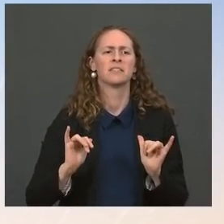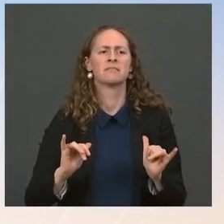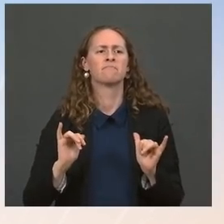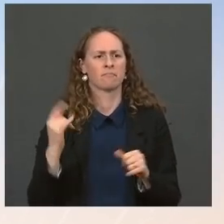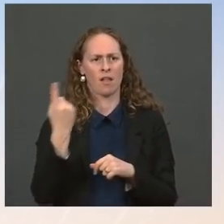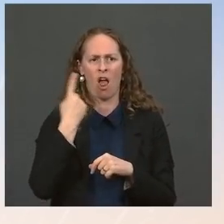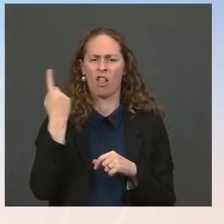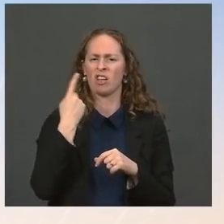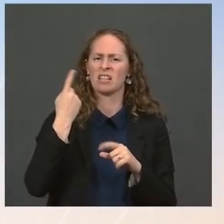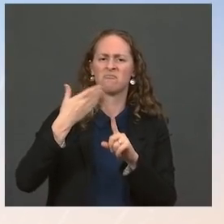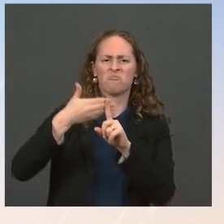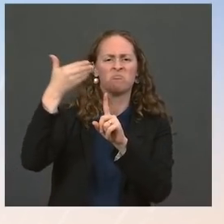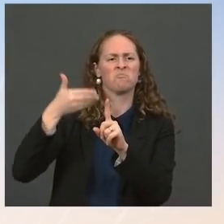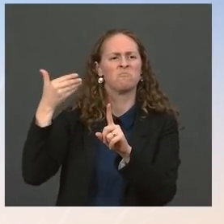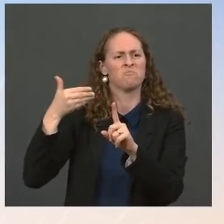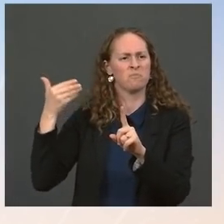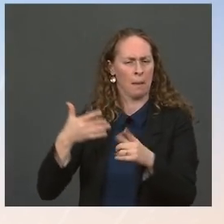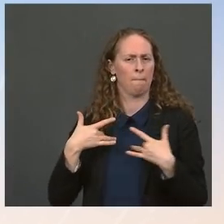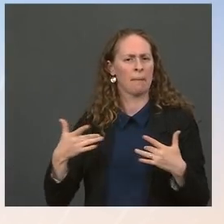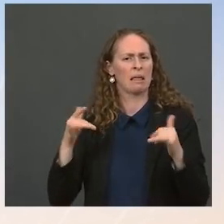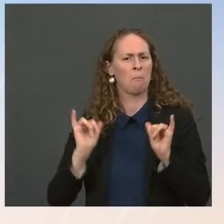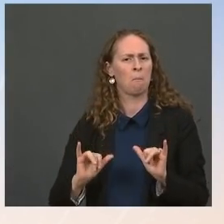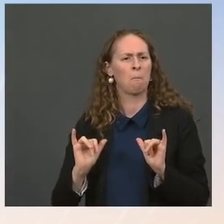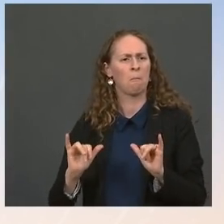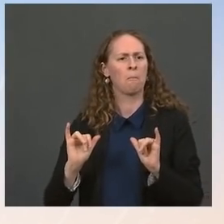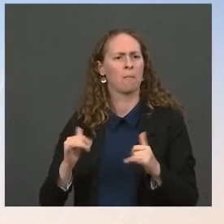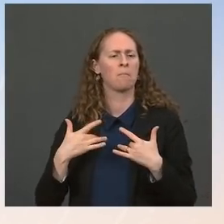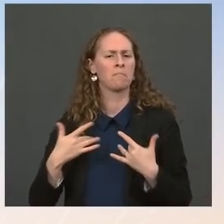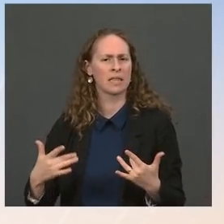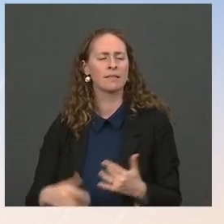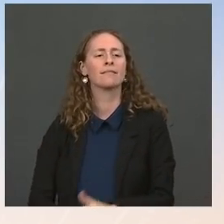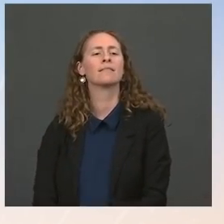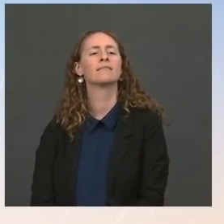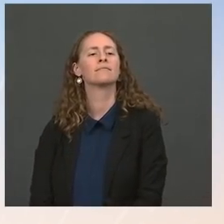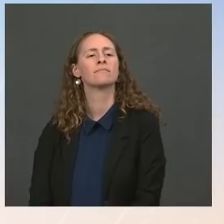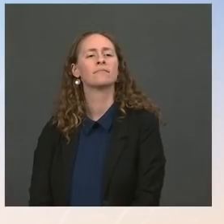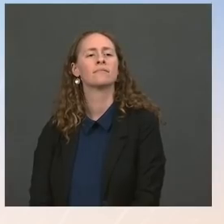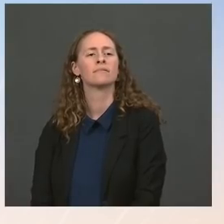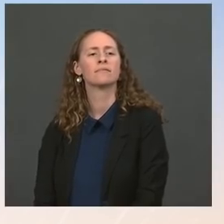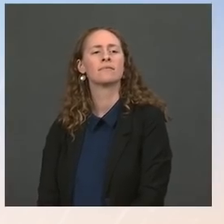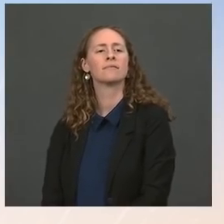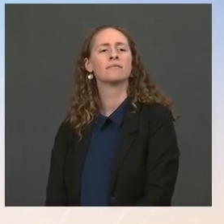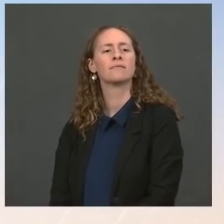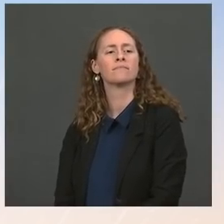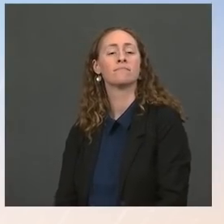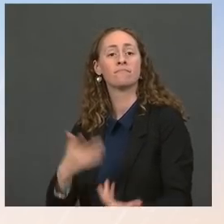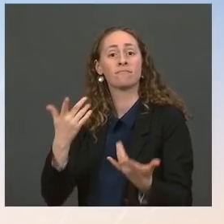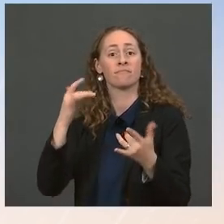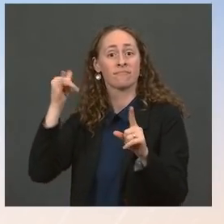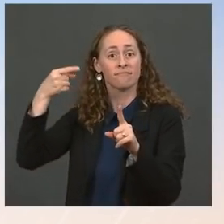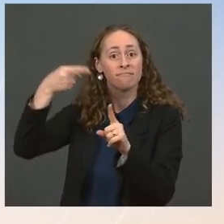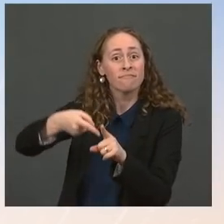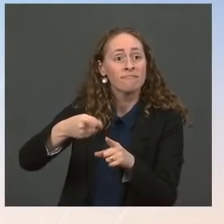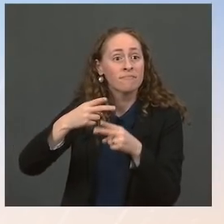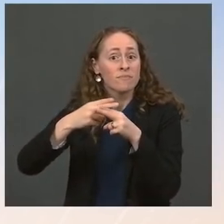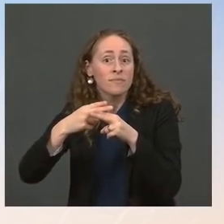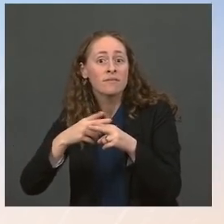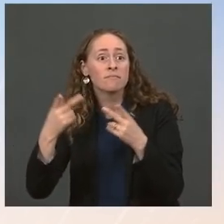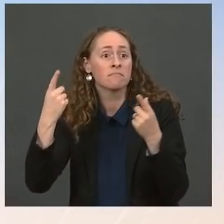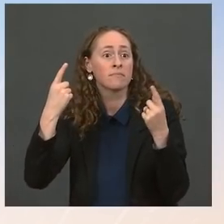And we think that's important to continue that trend. Transitory -- I guess I -- I don't have an assessment of how many people know exactly what that means or what that means to them.